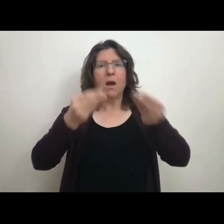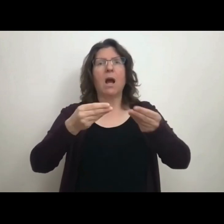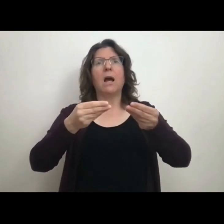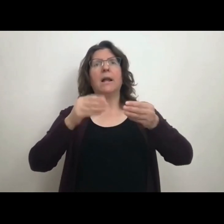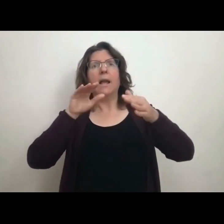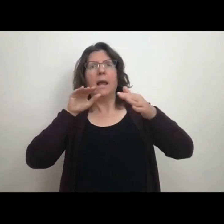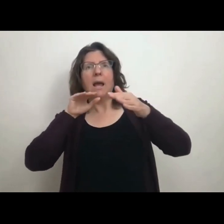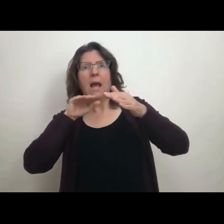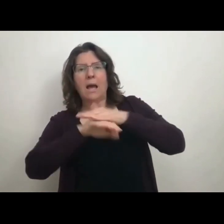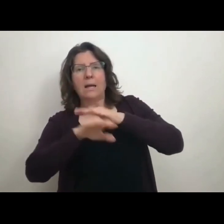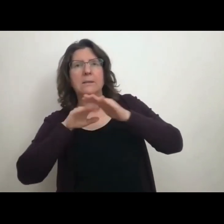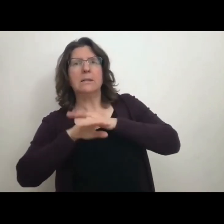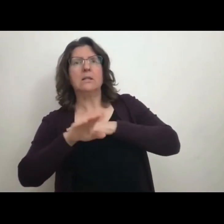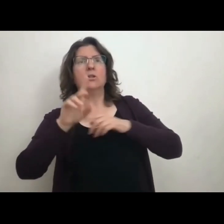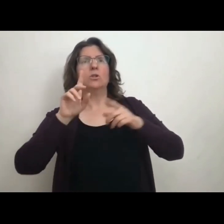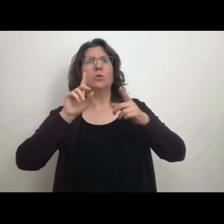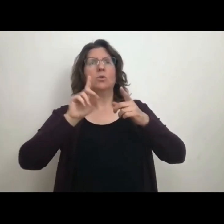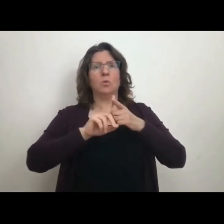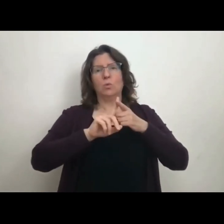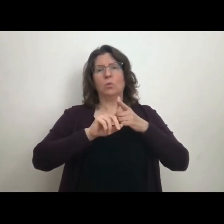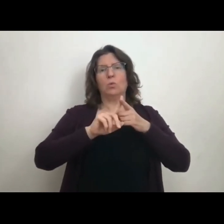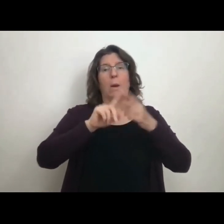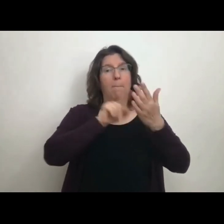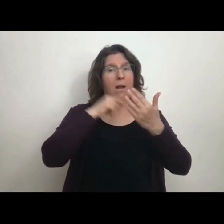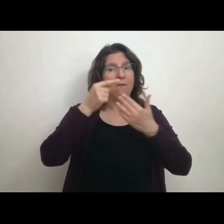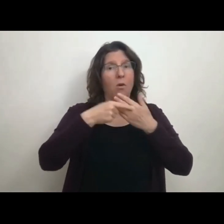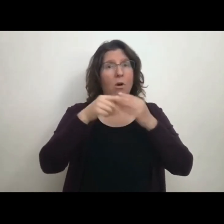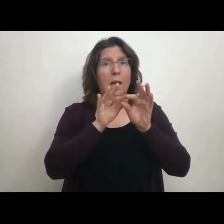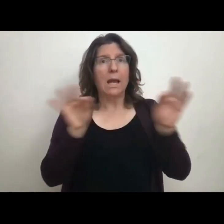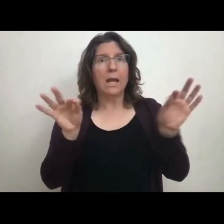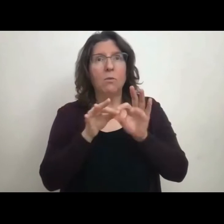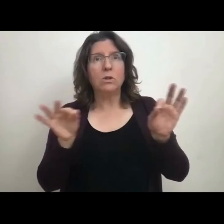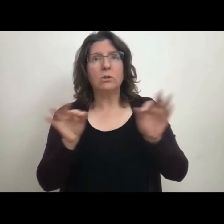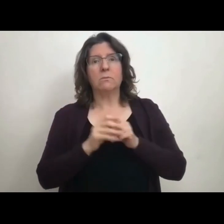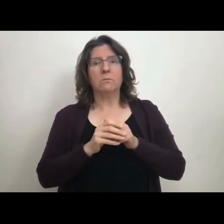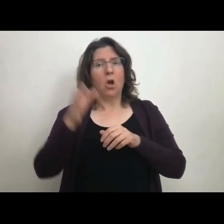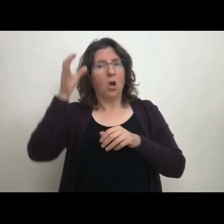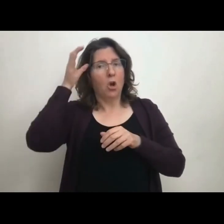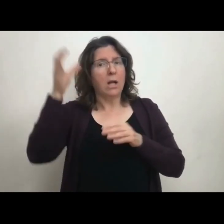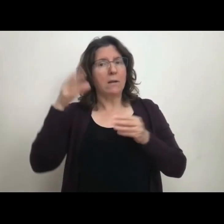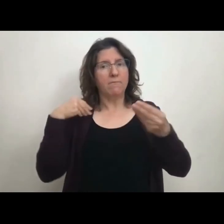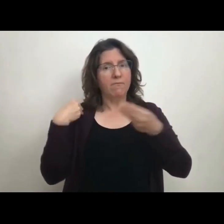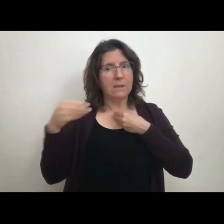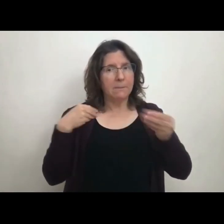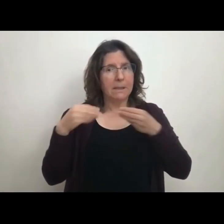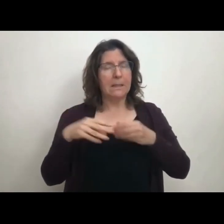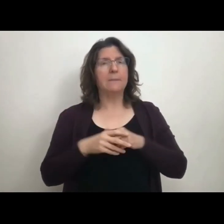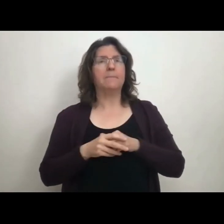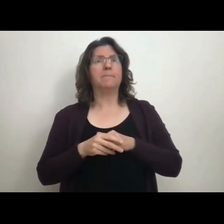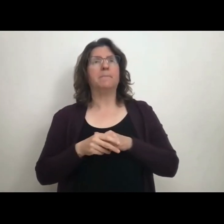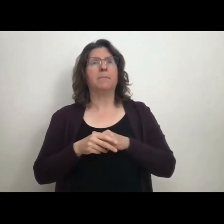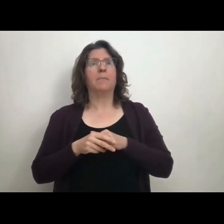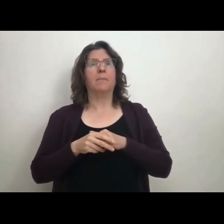2. Arts-based literacy may provide access to metaphoric language and lead to cognitive flexibility.